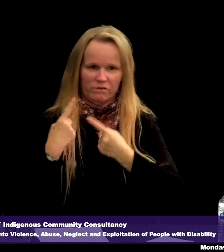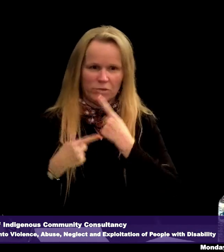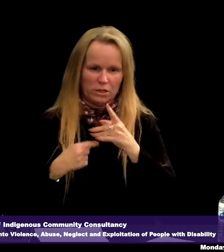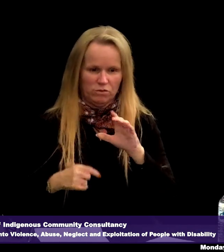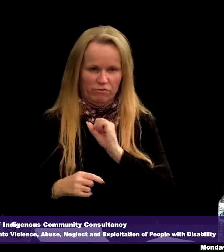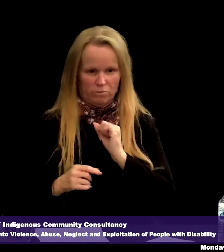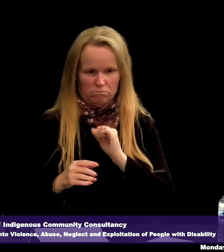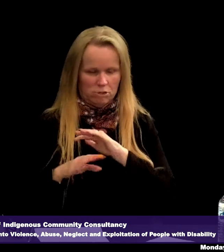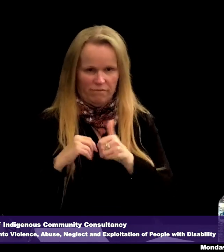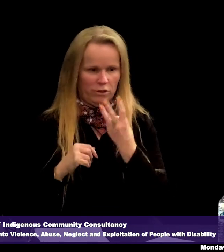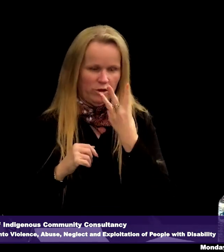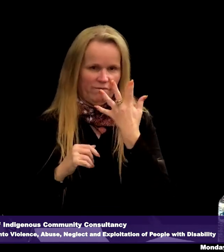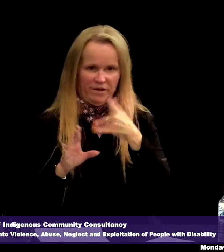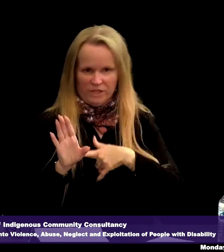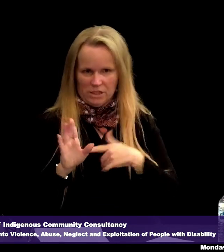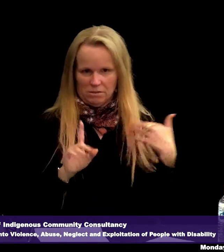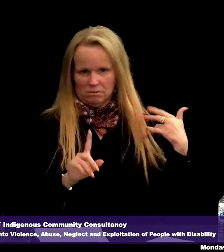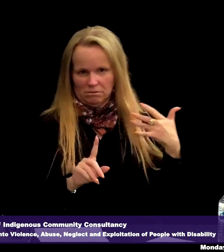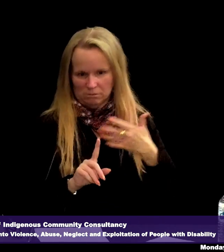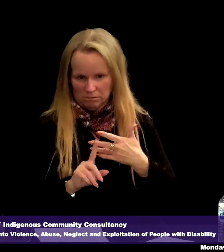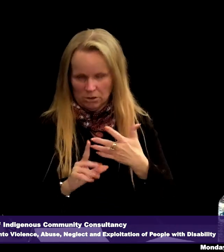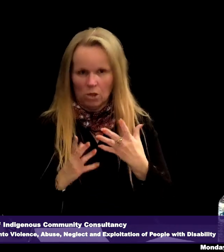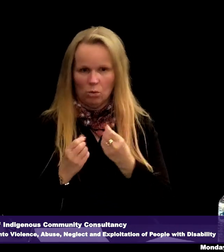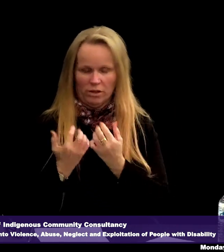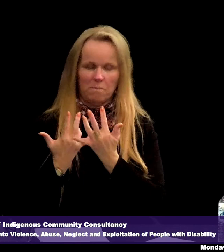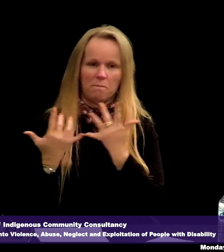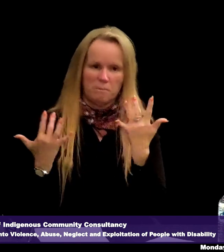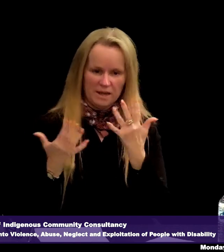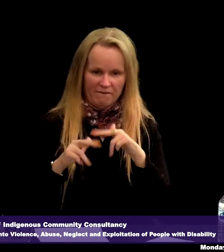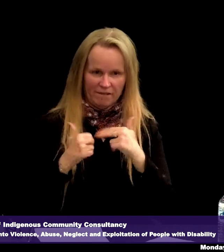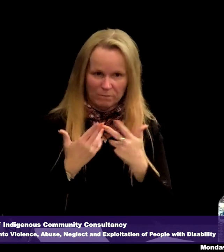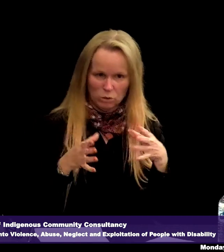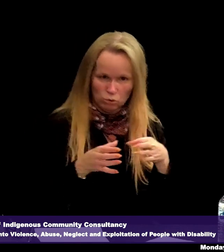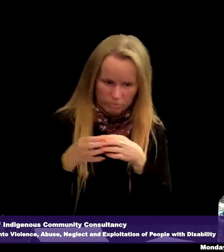My matrix information that I've gathered over 35 years of working in the field from